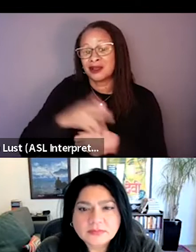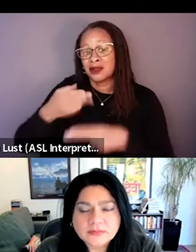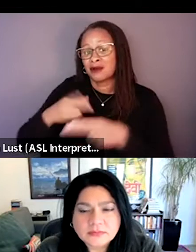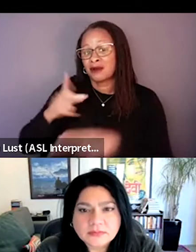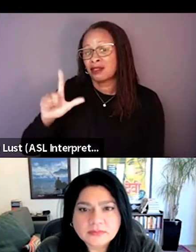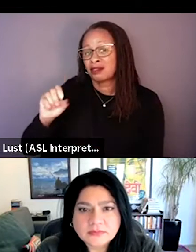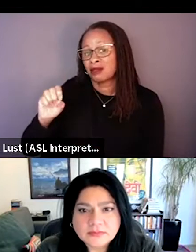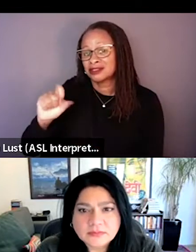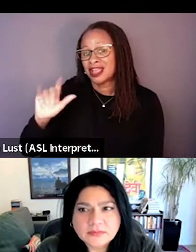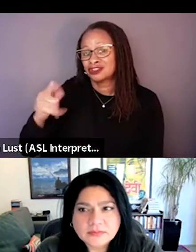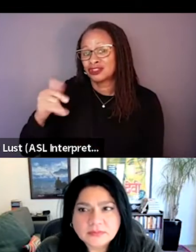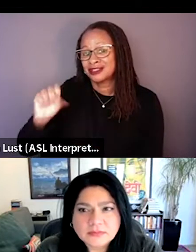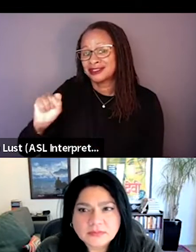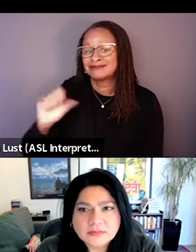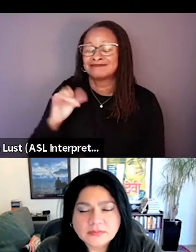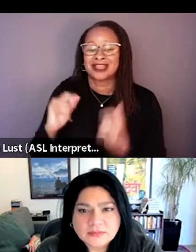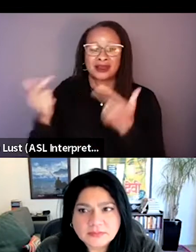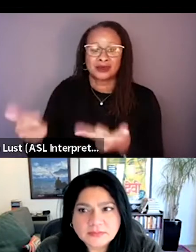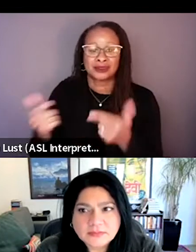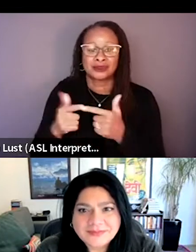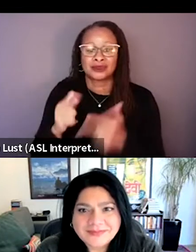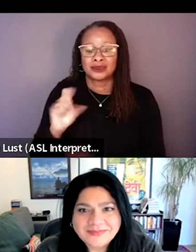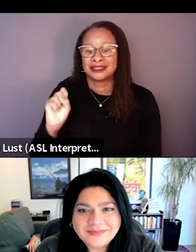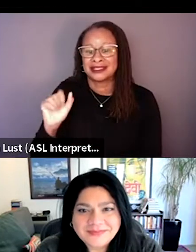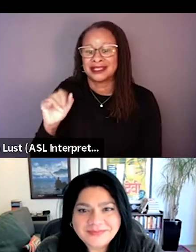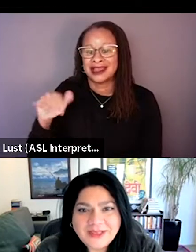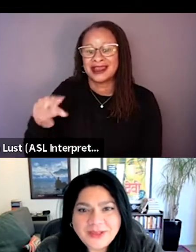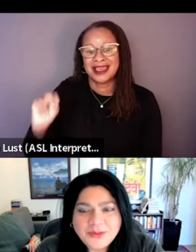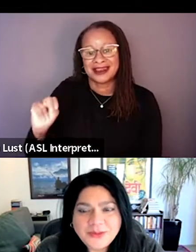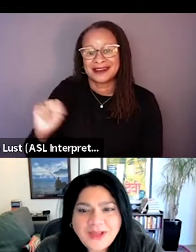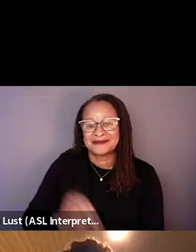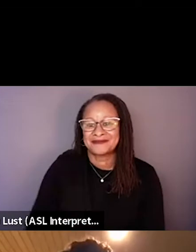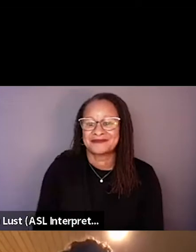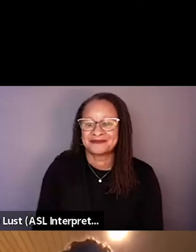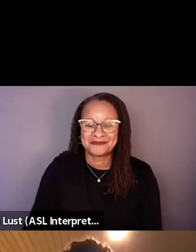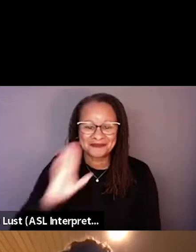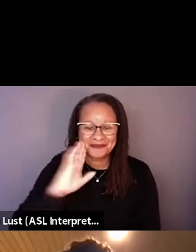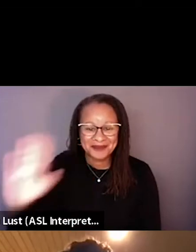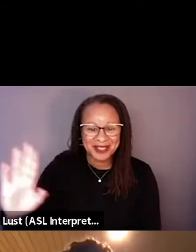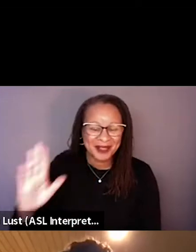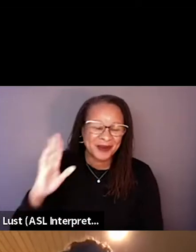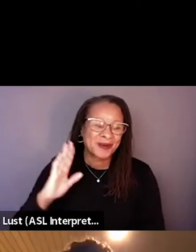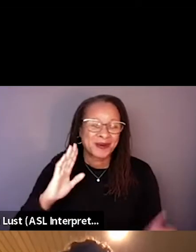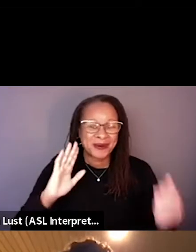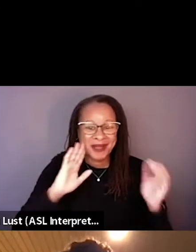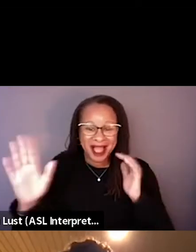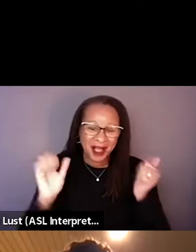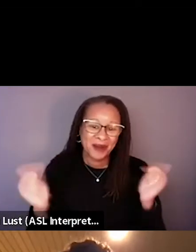So with that, I hand it over to Senain. Hello. Hi everyone. I'm Senain Kheshgi.